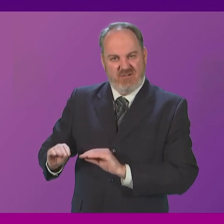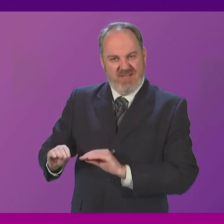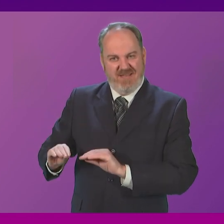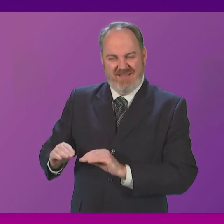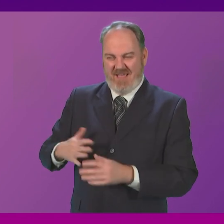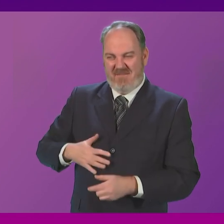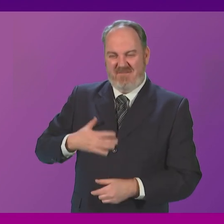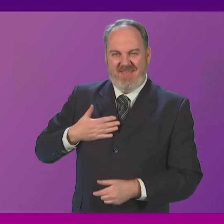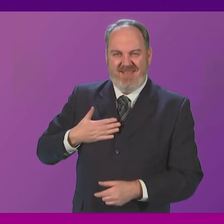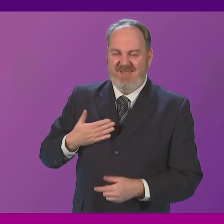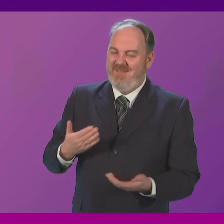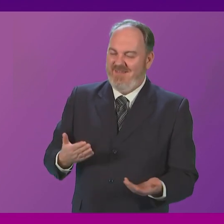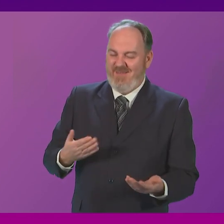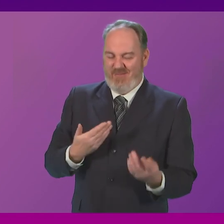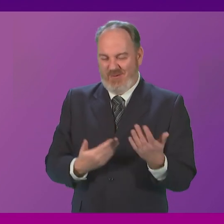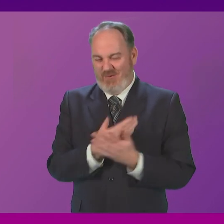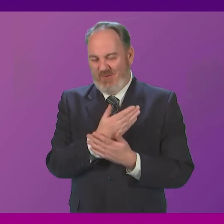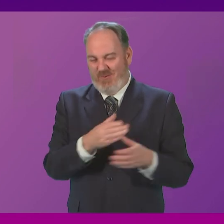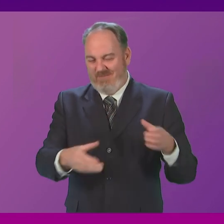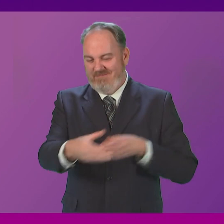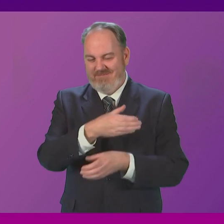clear that that alternative is still needed.